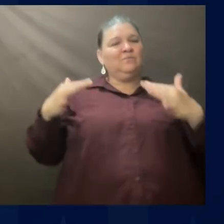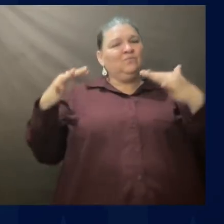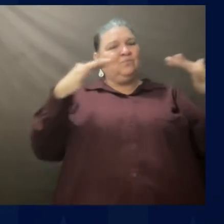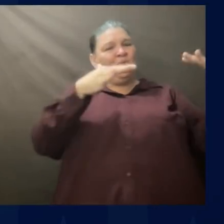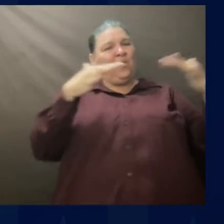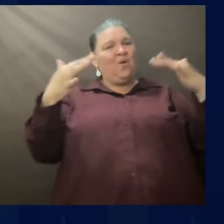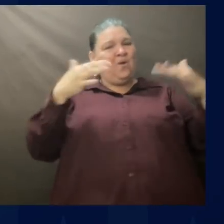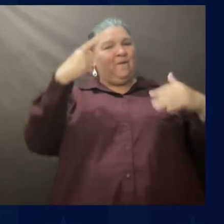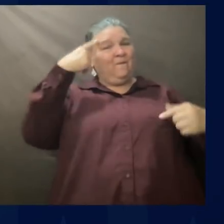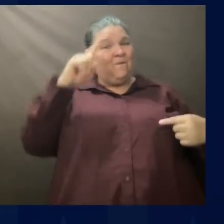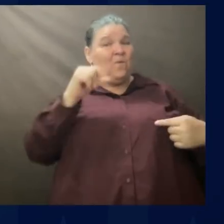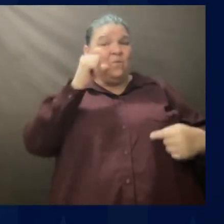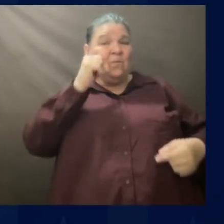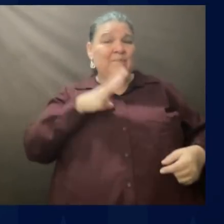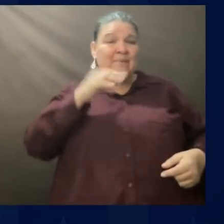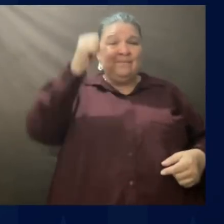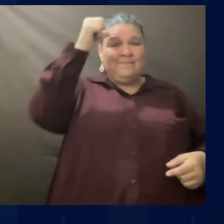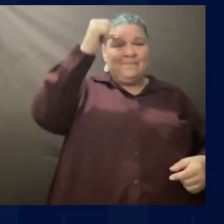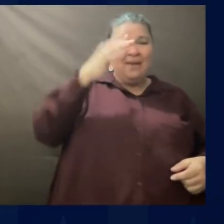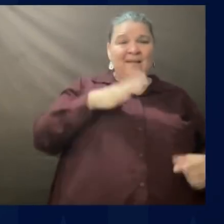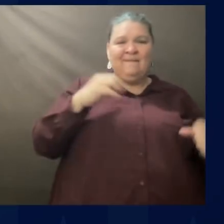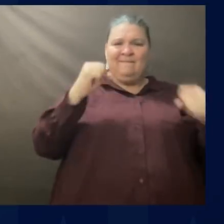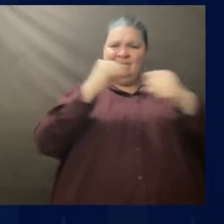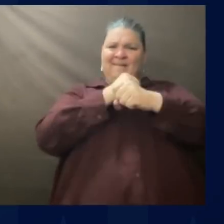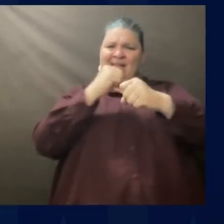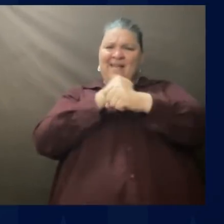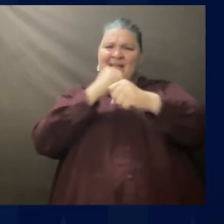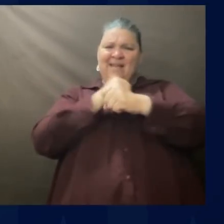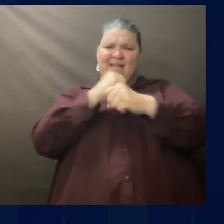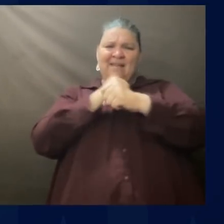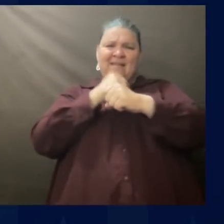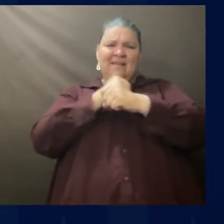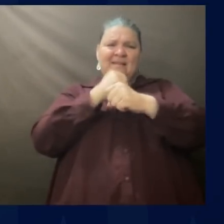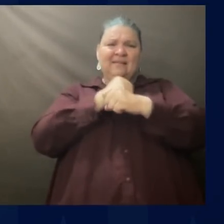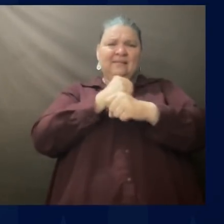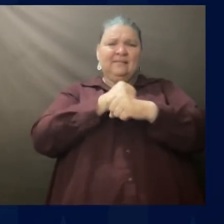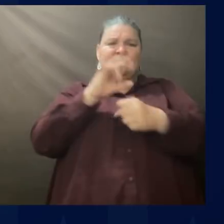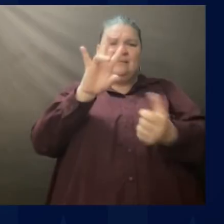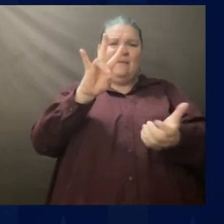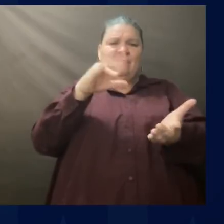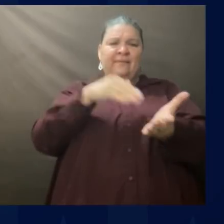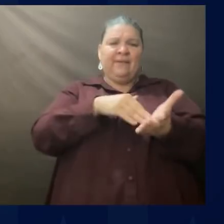7,054 American military members gave their lives over 20 years